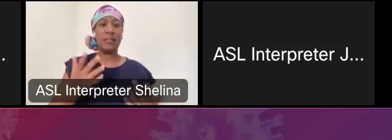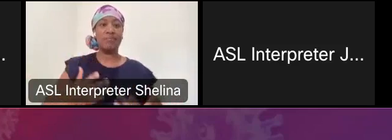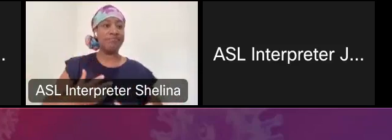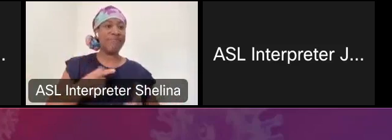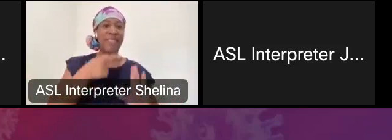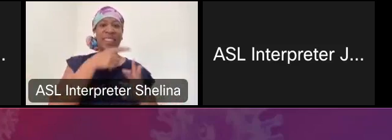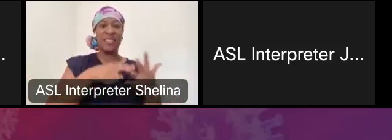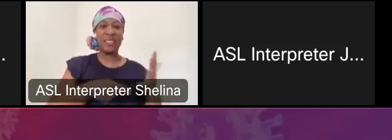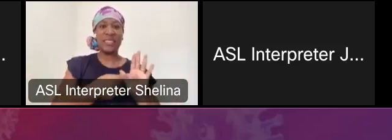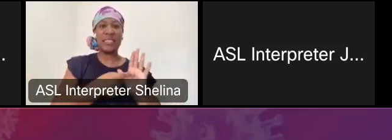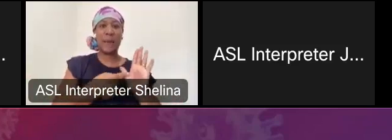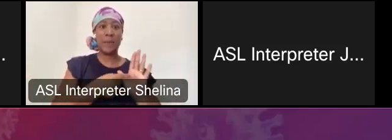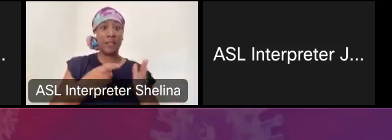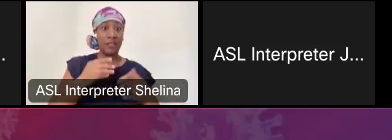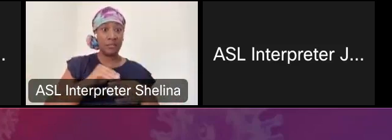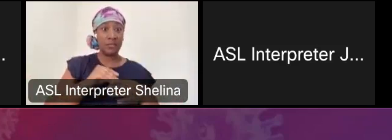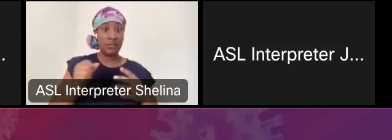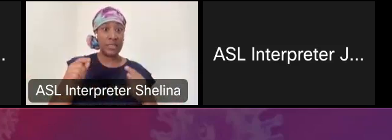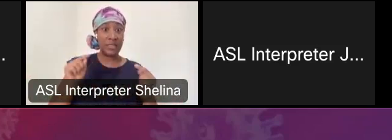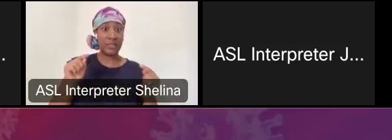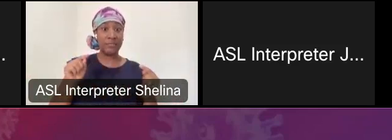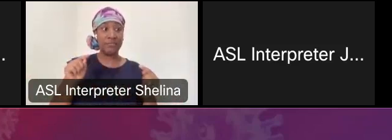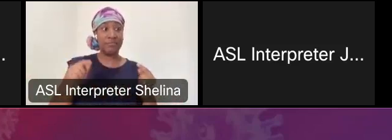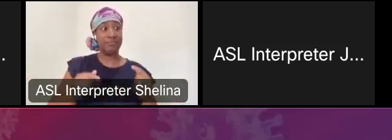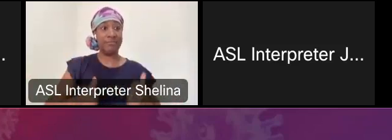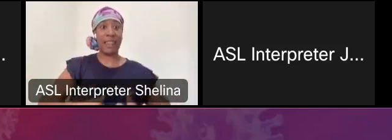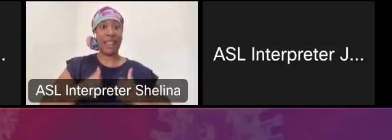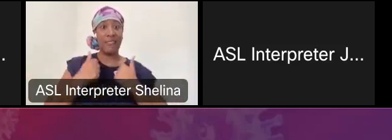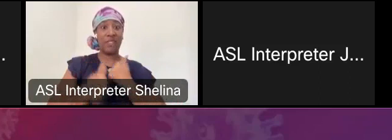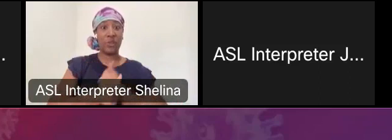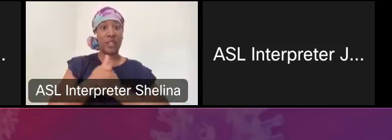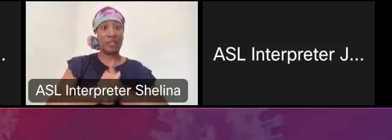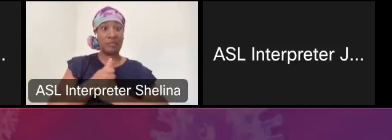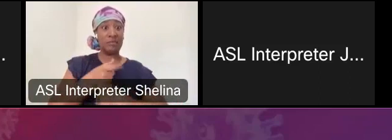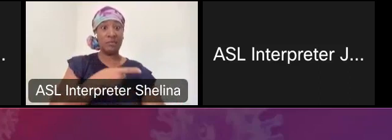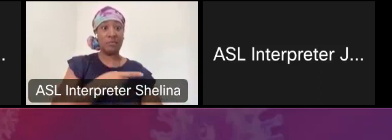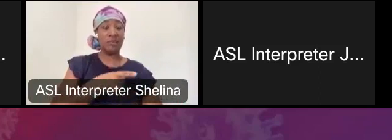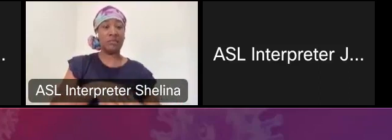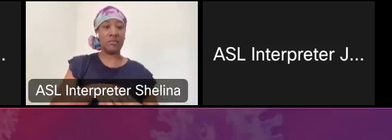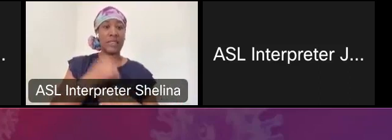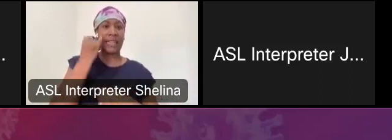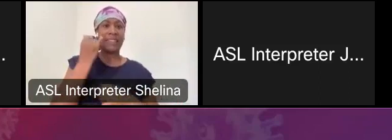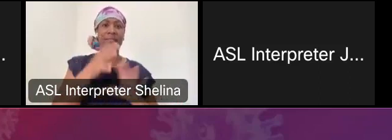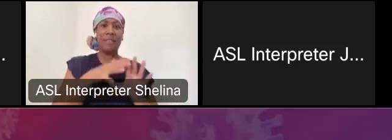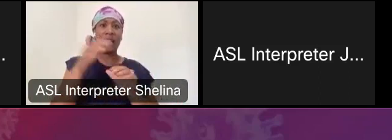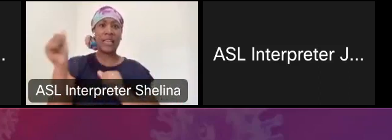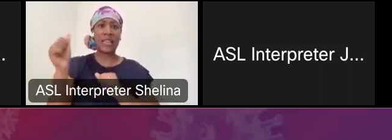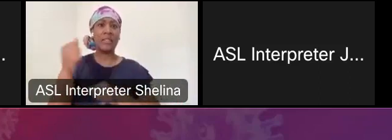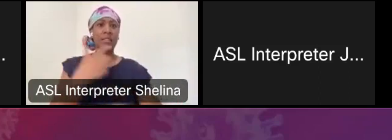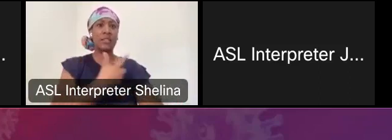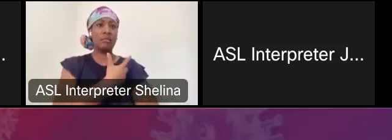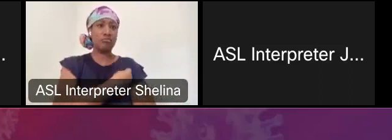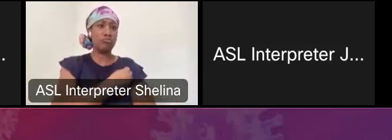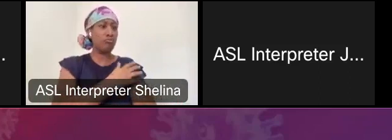If someone has a severe reaction after they leave the place where they receive the vaccination, they should contact their healthcare provider.